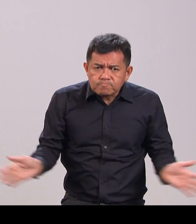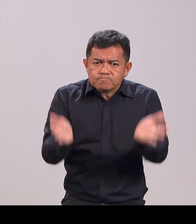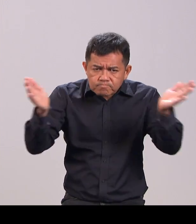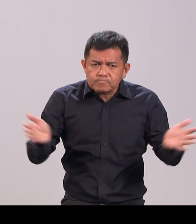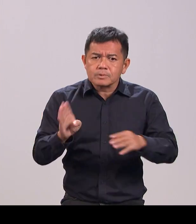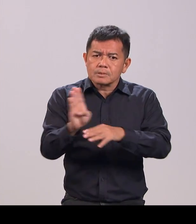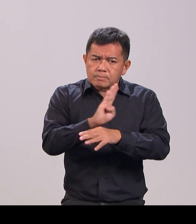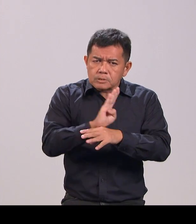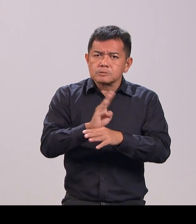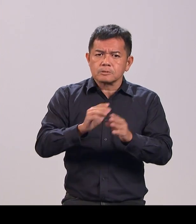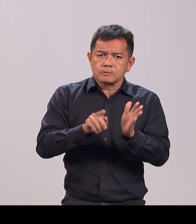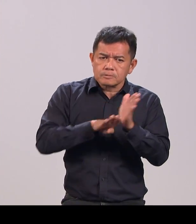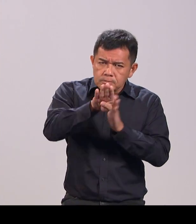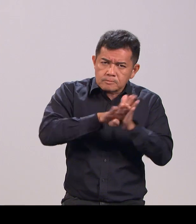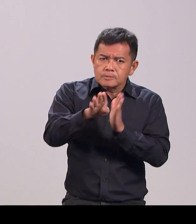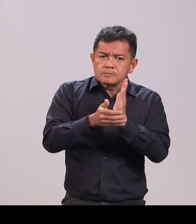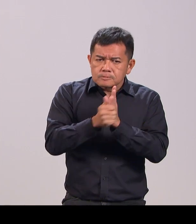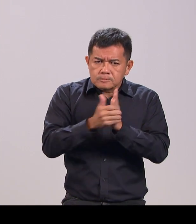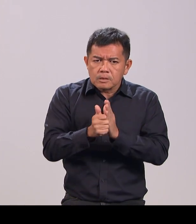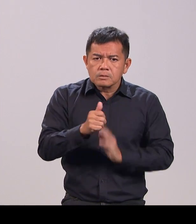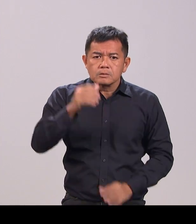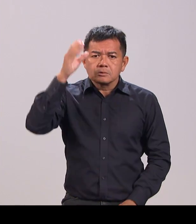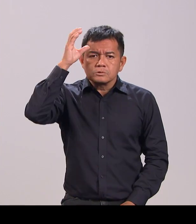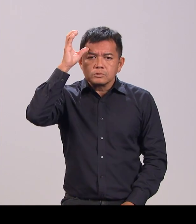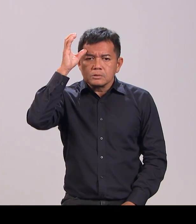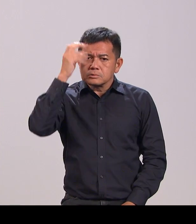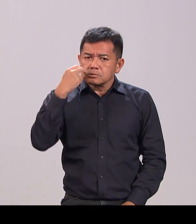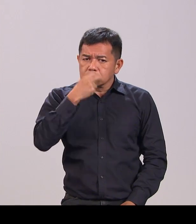Earlier in my Chinese speech, I also discussed strengthening our safety nets.